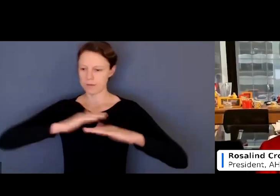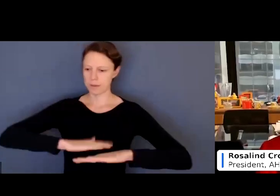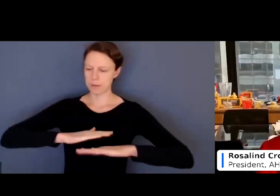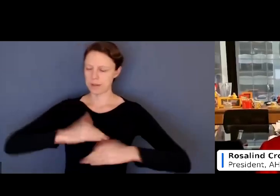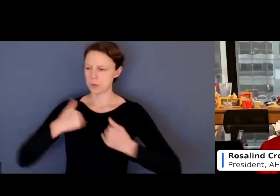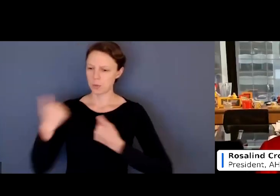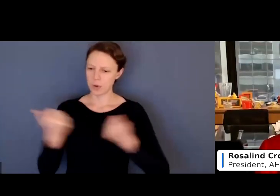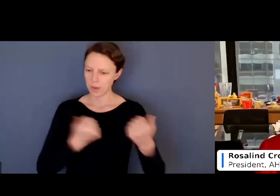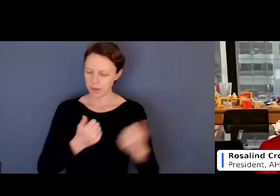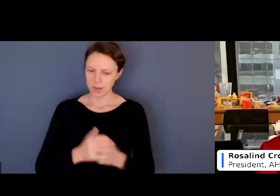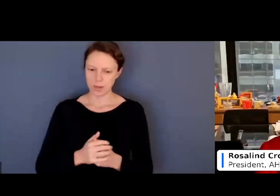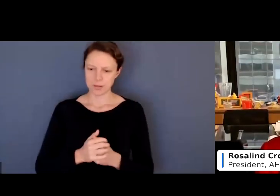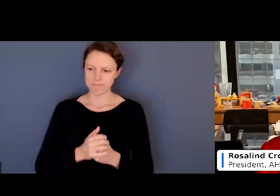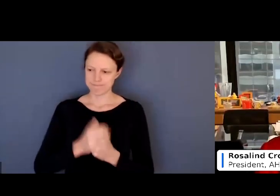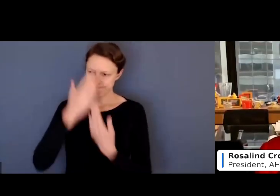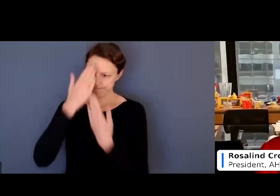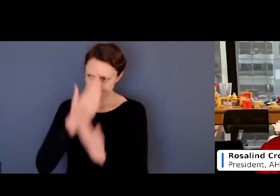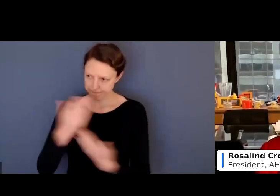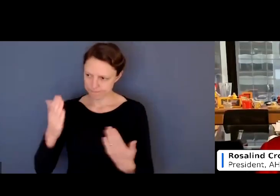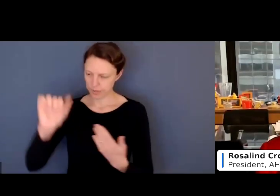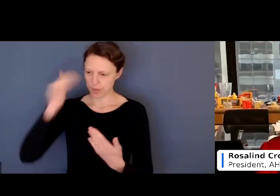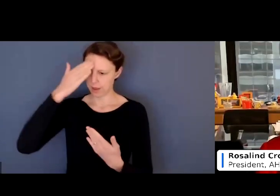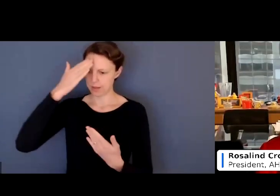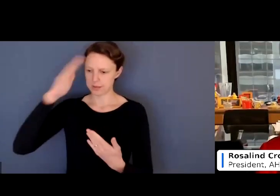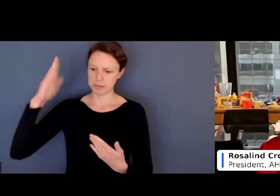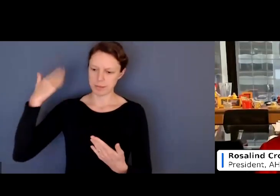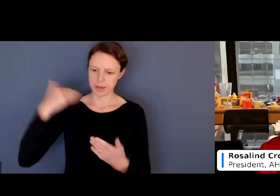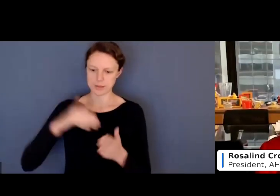and to pay my respects to elders past, present